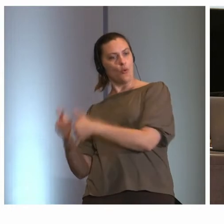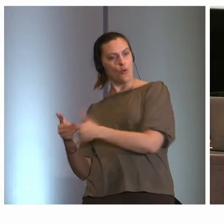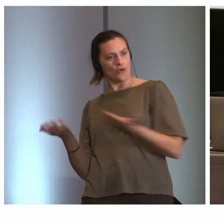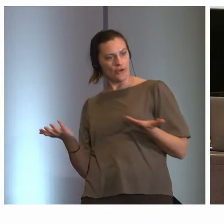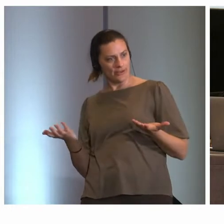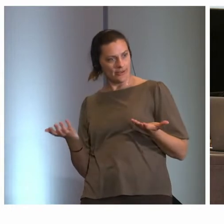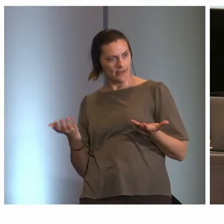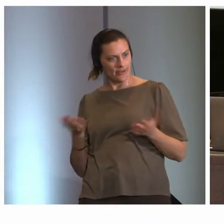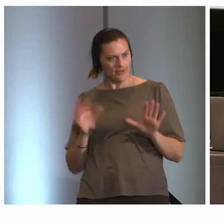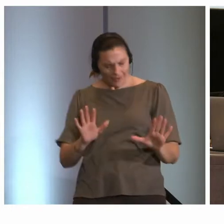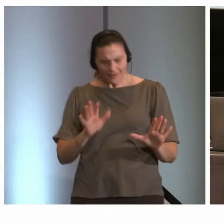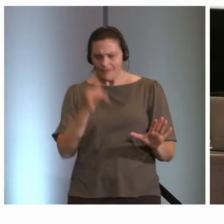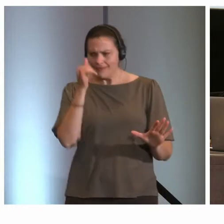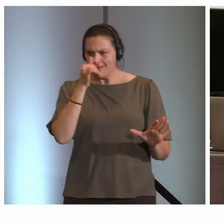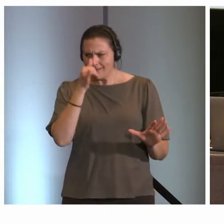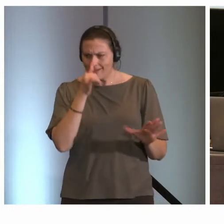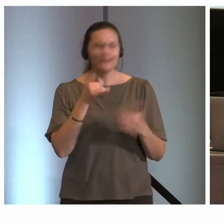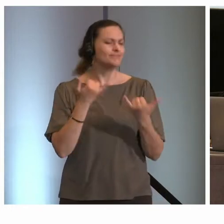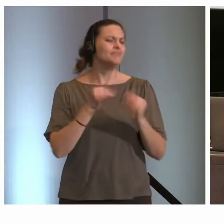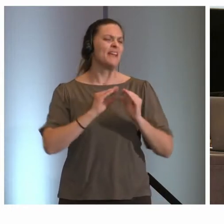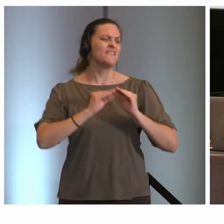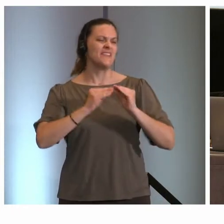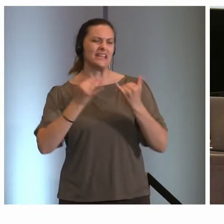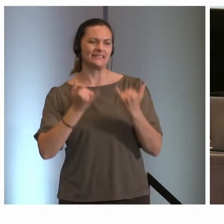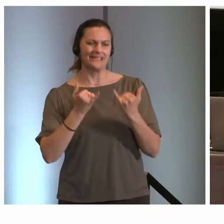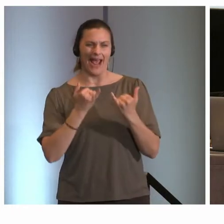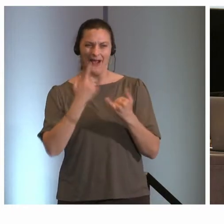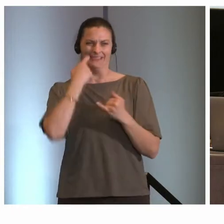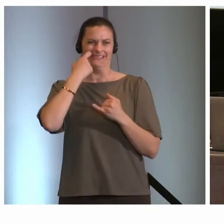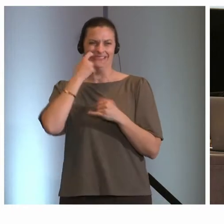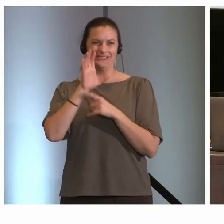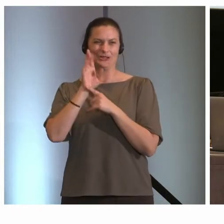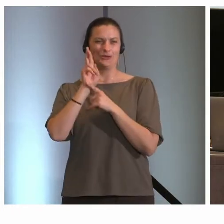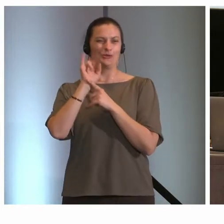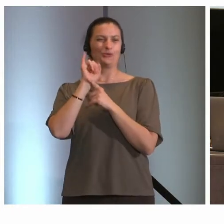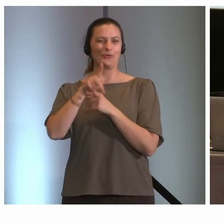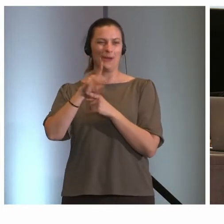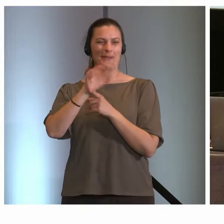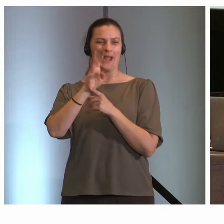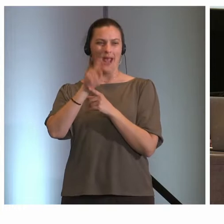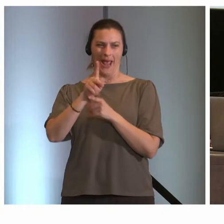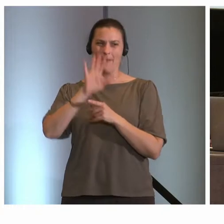Last year at the academy awards for crip "Crip Camp" and this year as well, beautifully woven into the universal design of